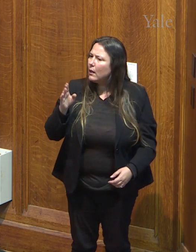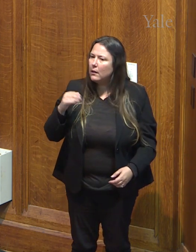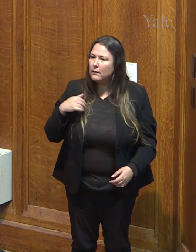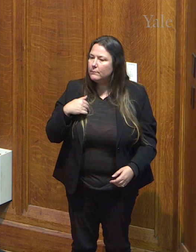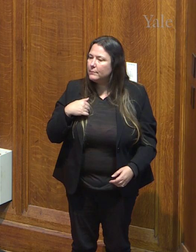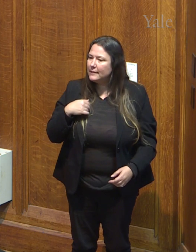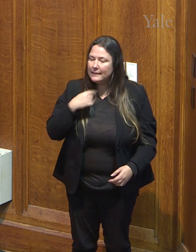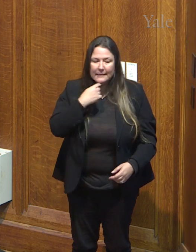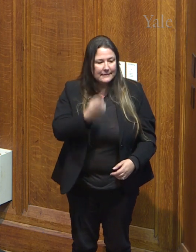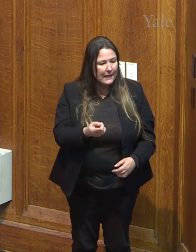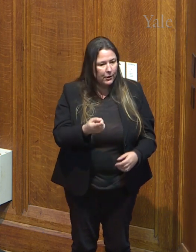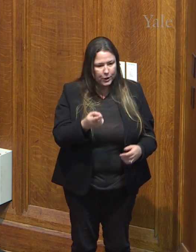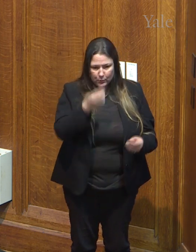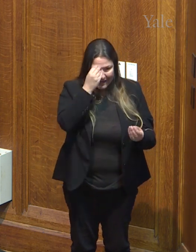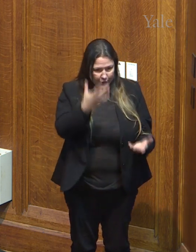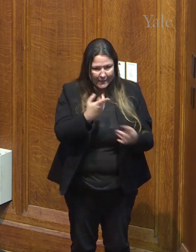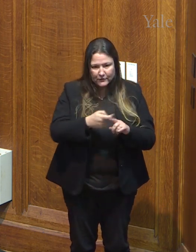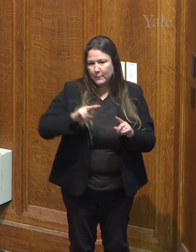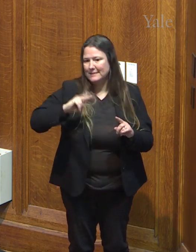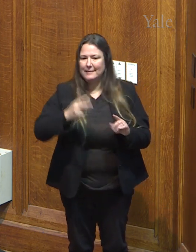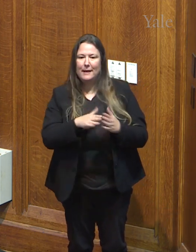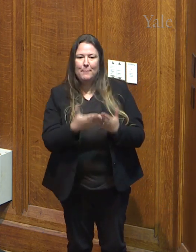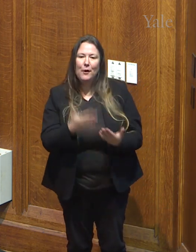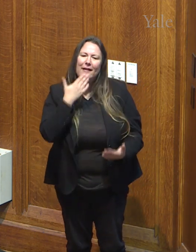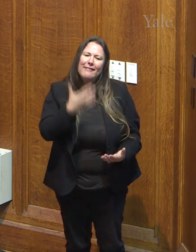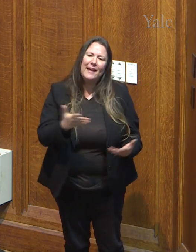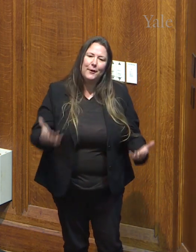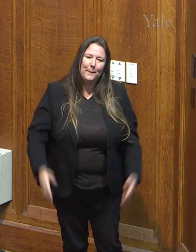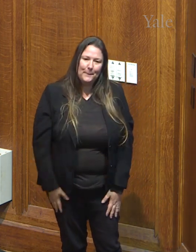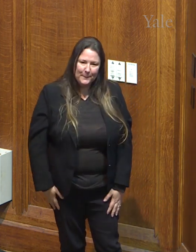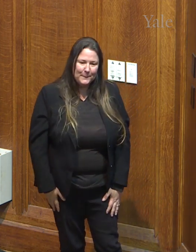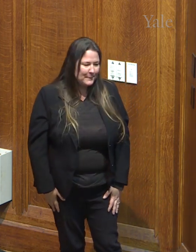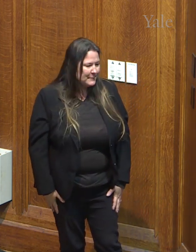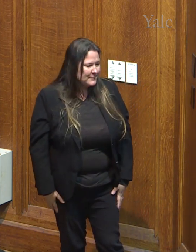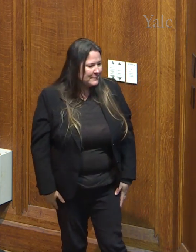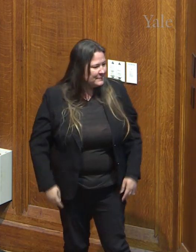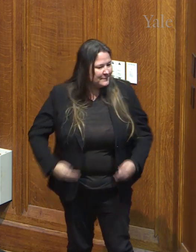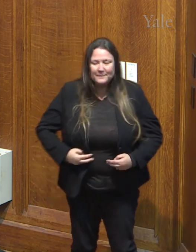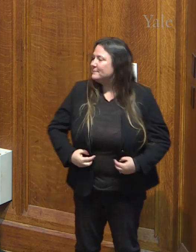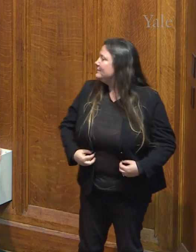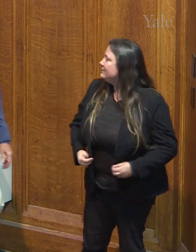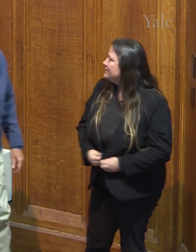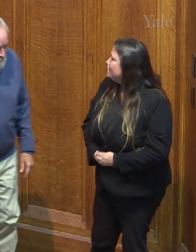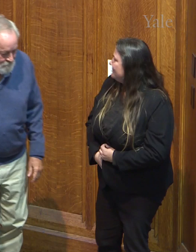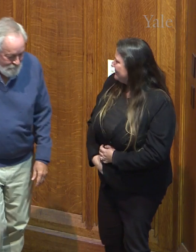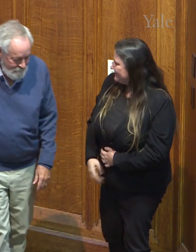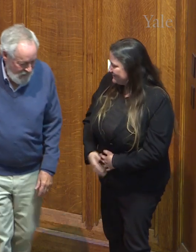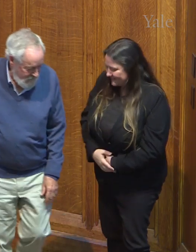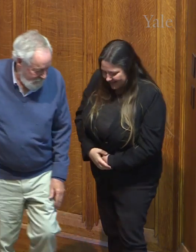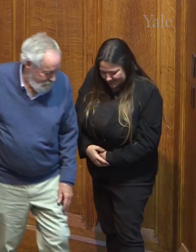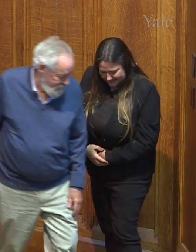mostly from the second book. Thank you. (audience applauds)